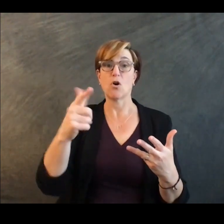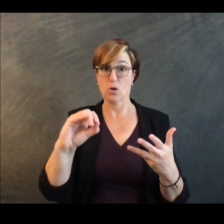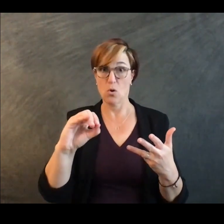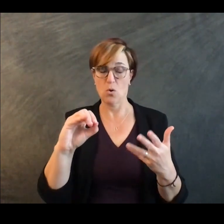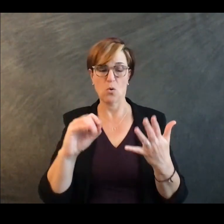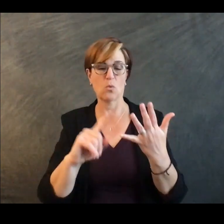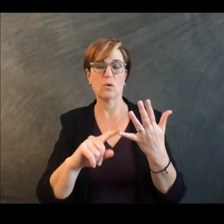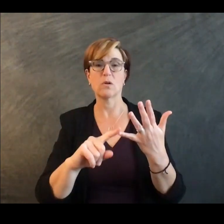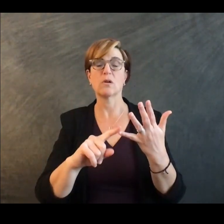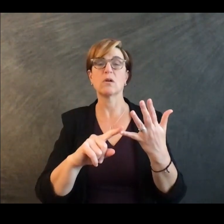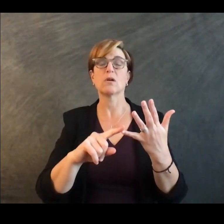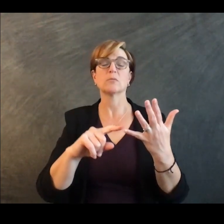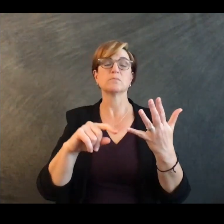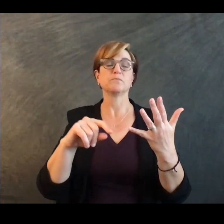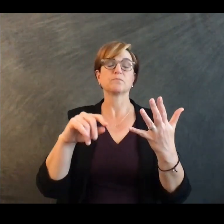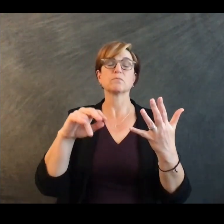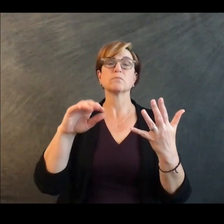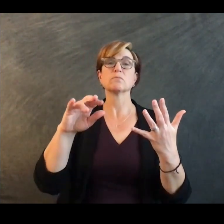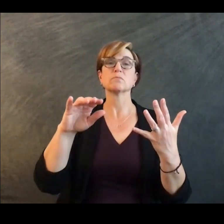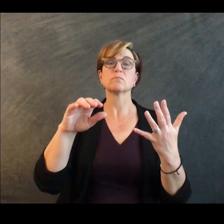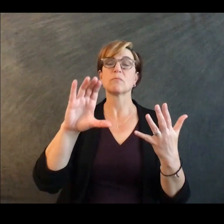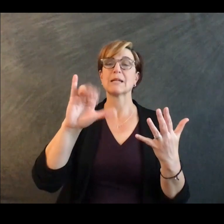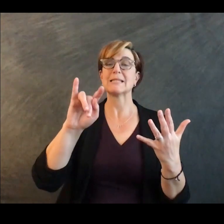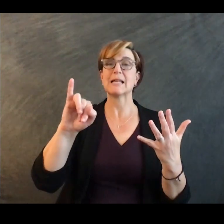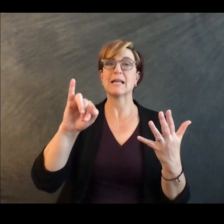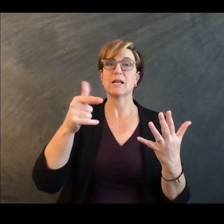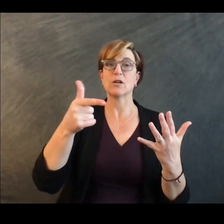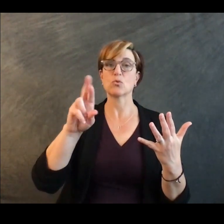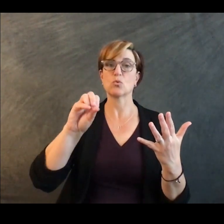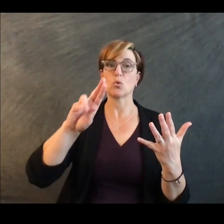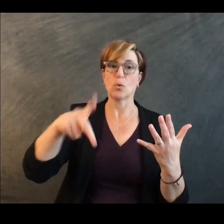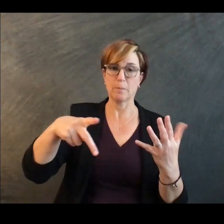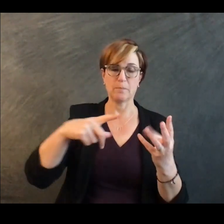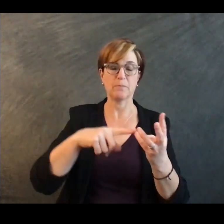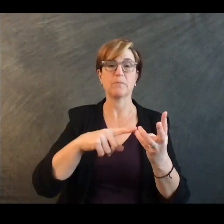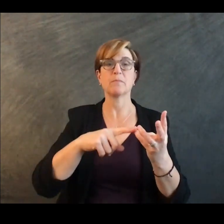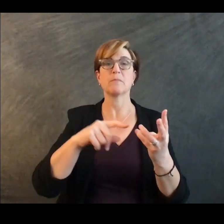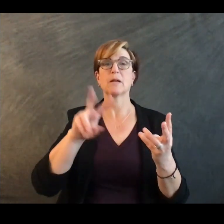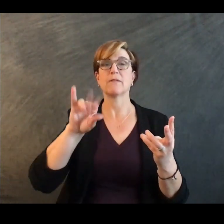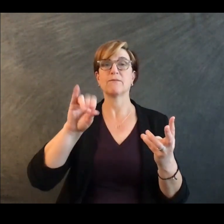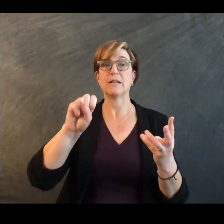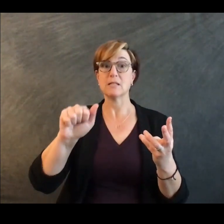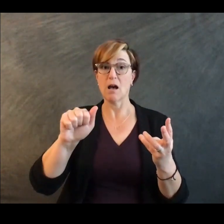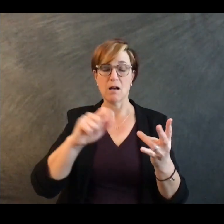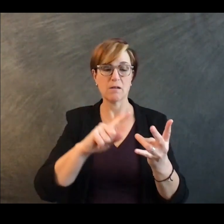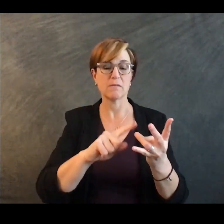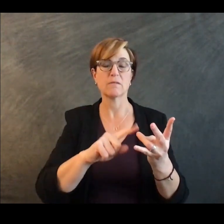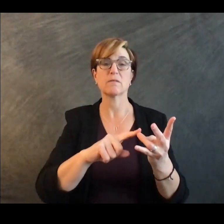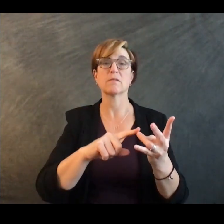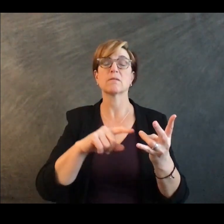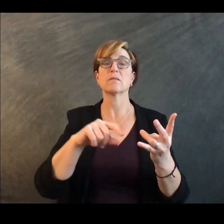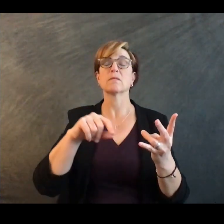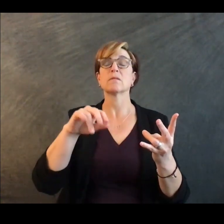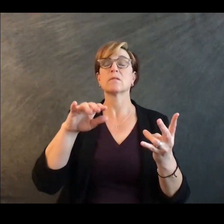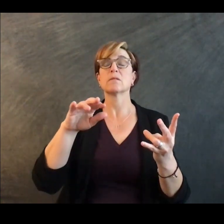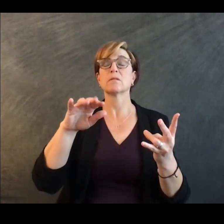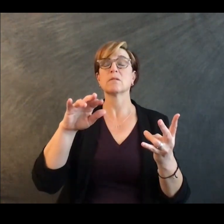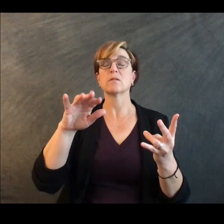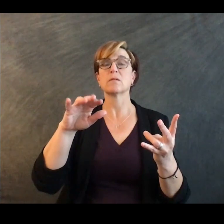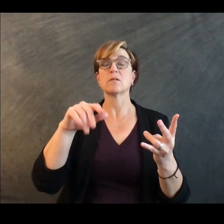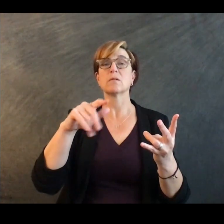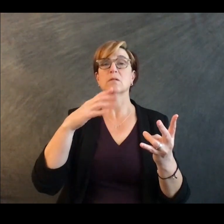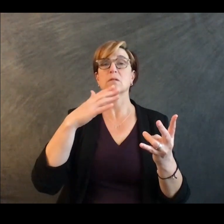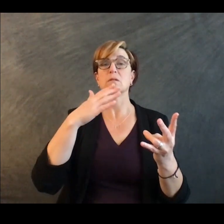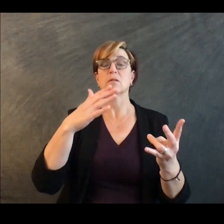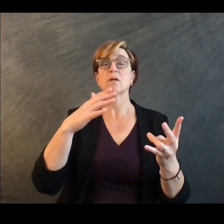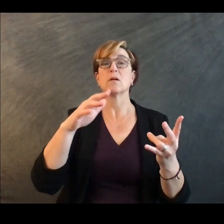Corbitt CEO of Citigroup al Kelly CEO of Visa Michael me Bock CEO of MasterCard